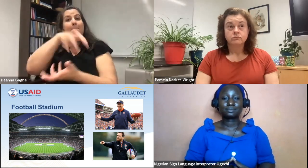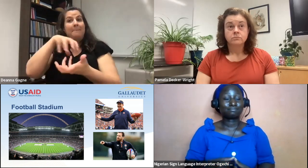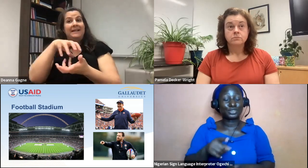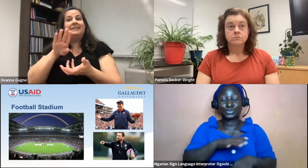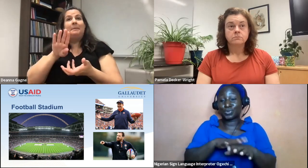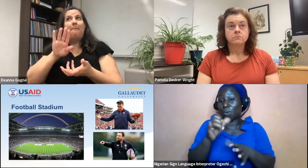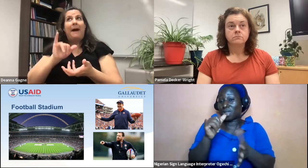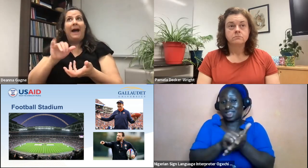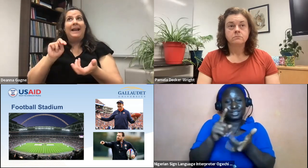Want to to clarify.